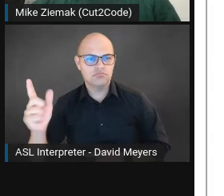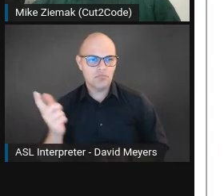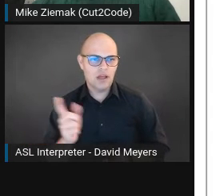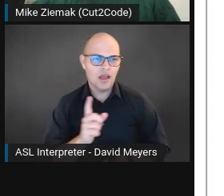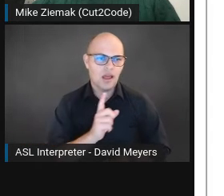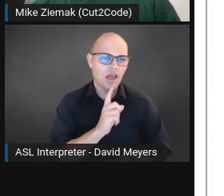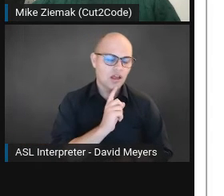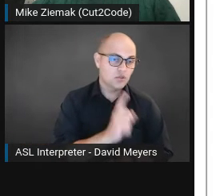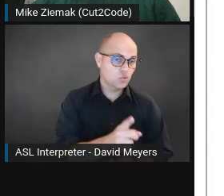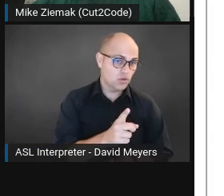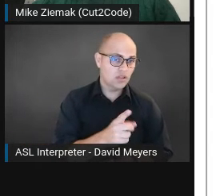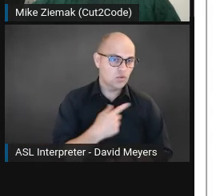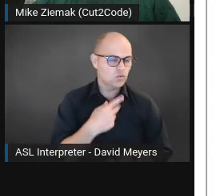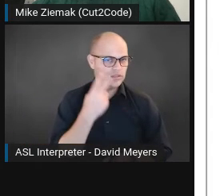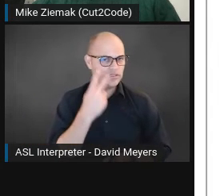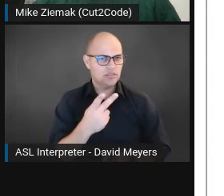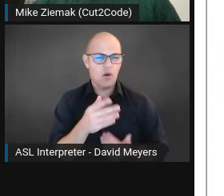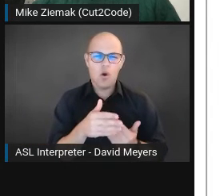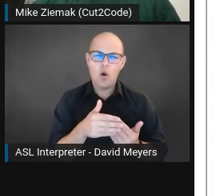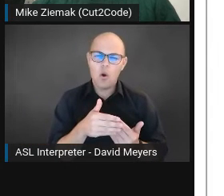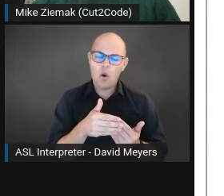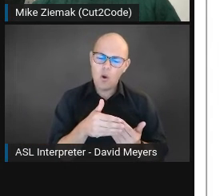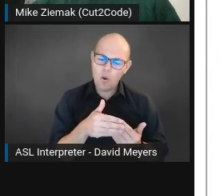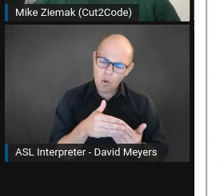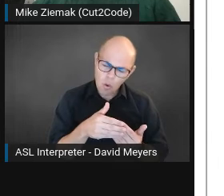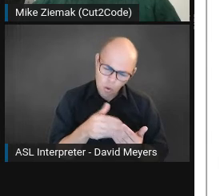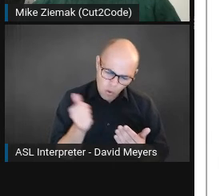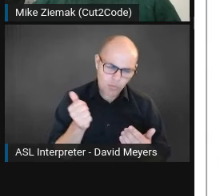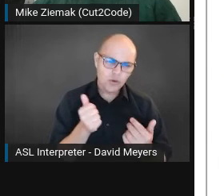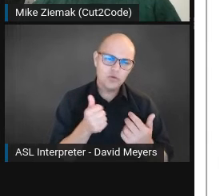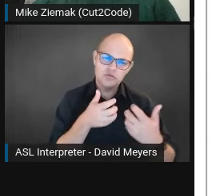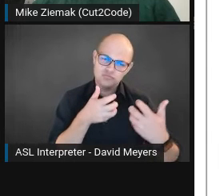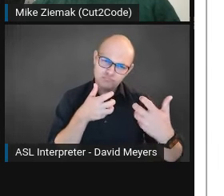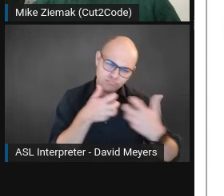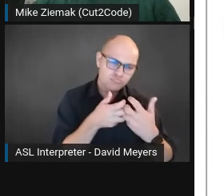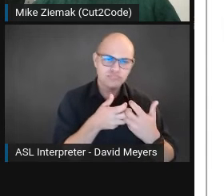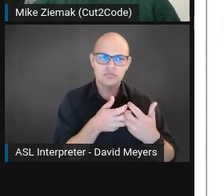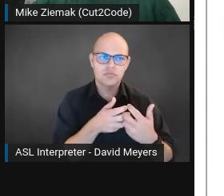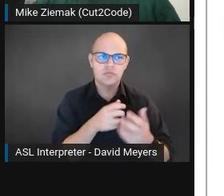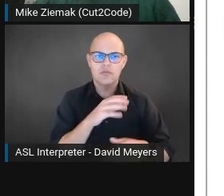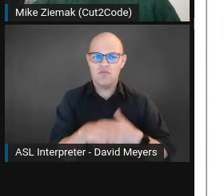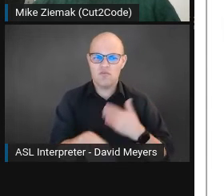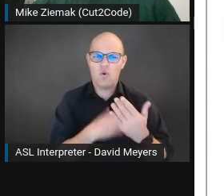we are almost, we're meeting almost all of the standards.